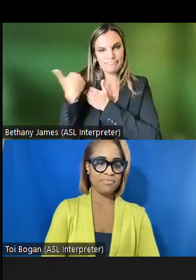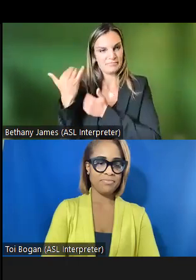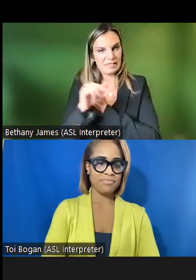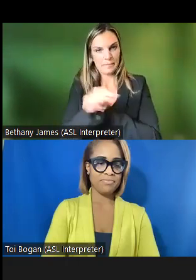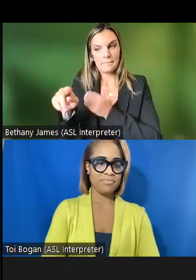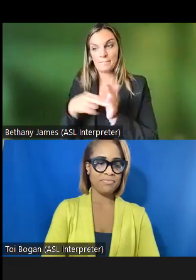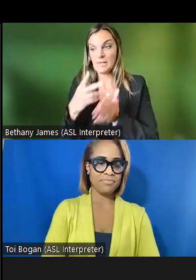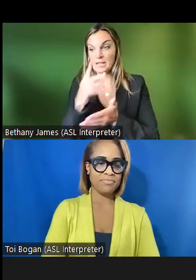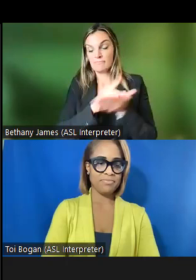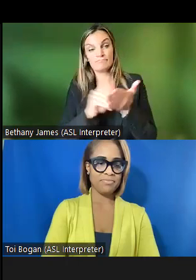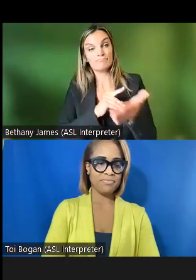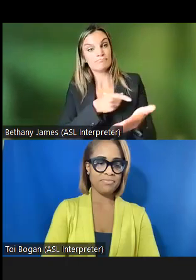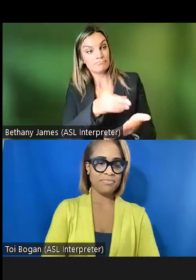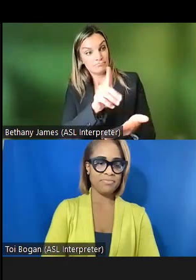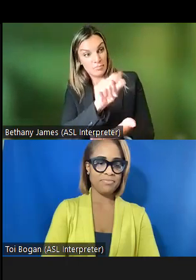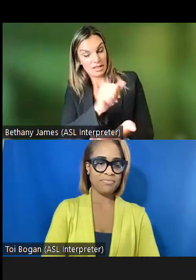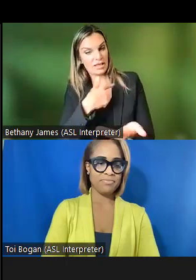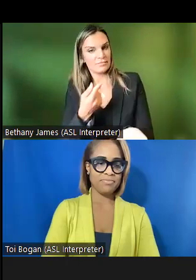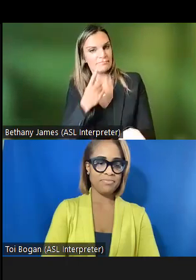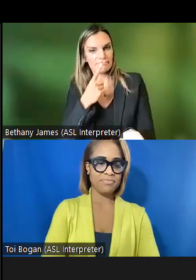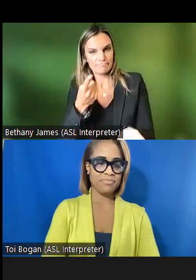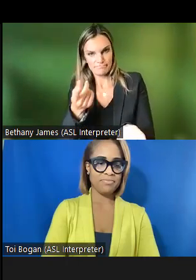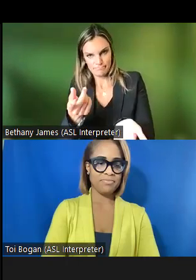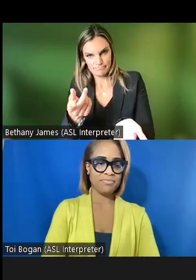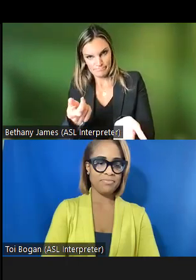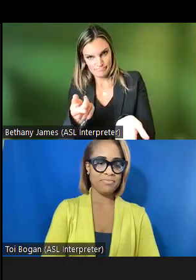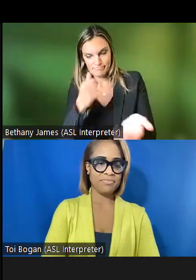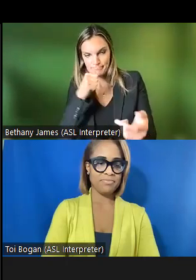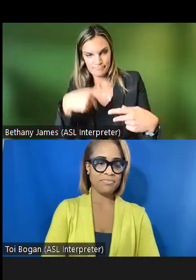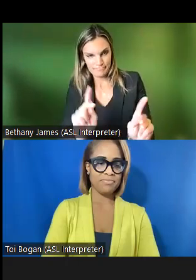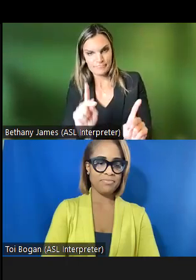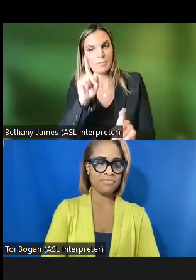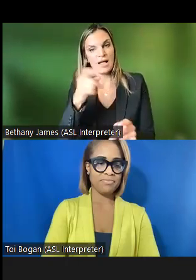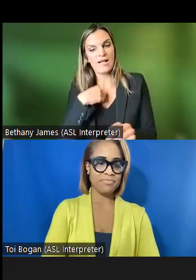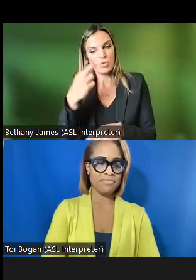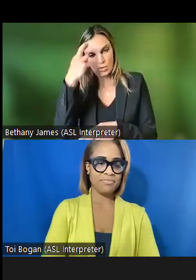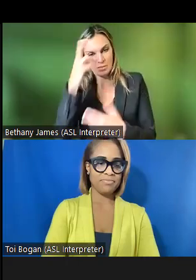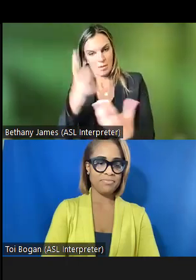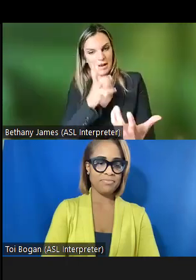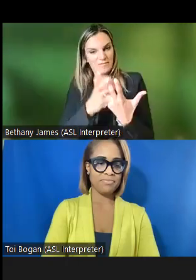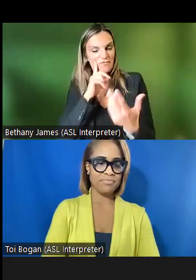with disabilities and to provide reasonable modifications of programs, services, and activities.